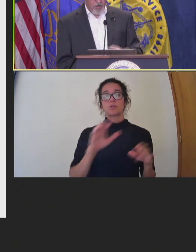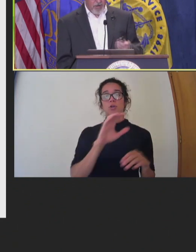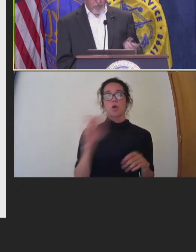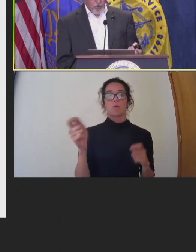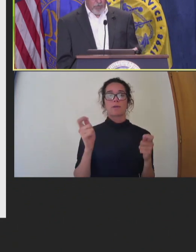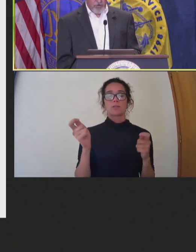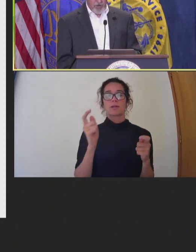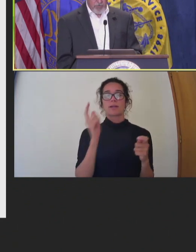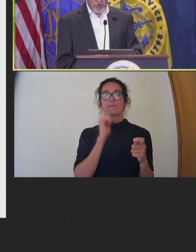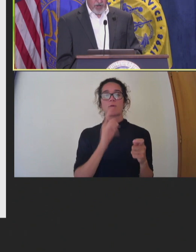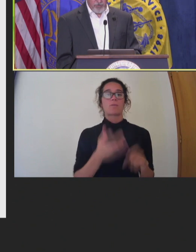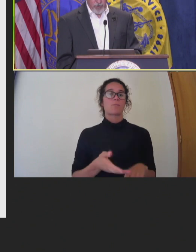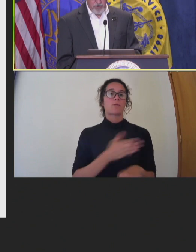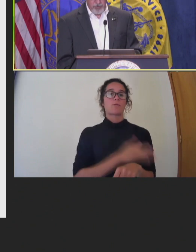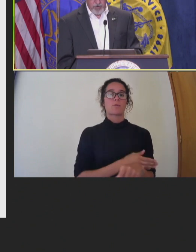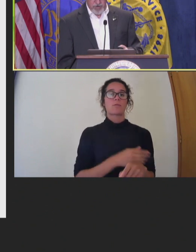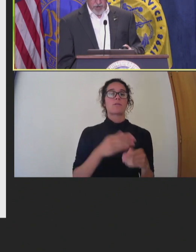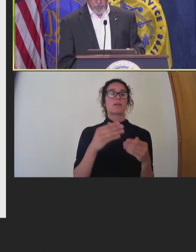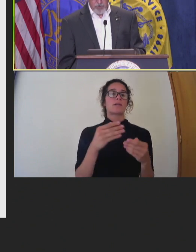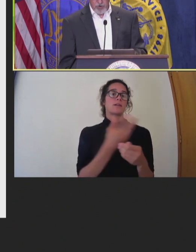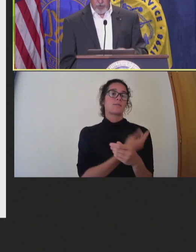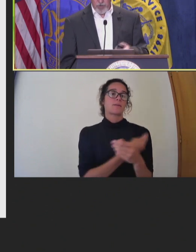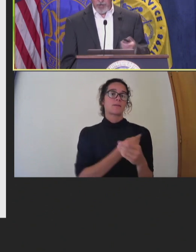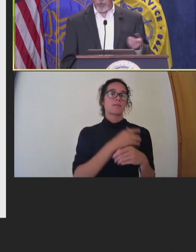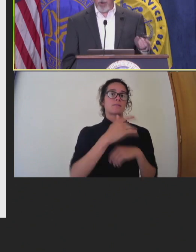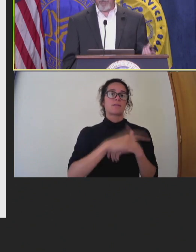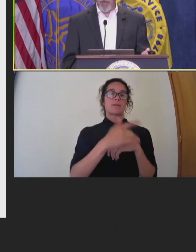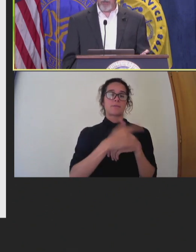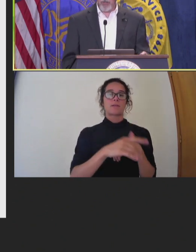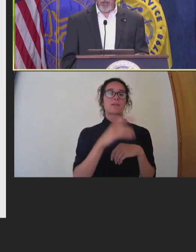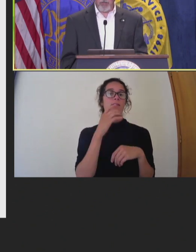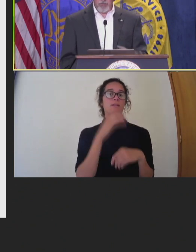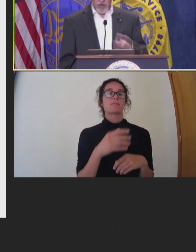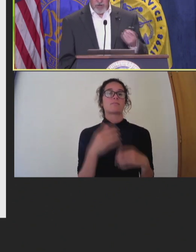And robust immunization registries can help ensure that we get the right vaccines to the